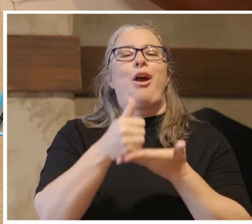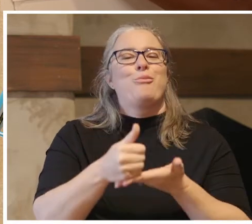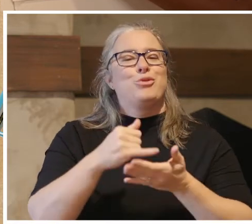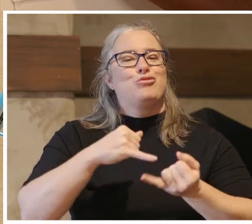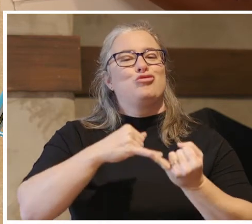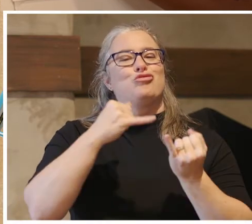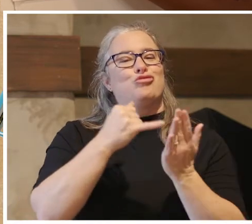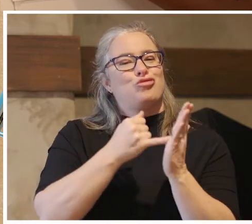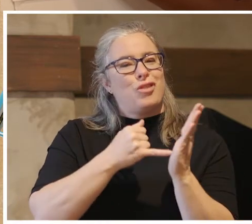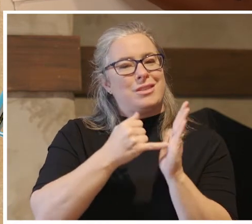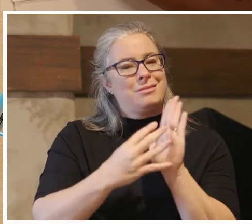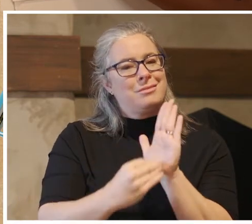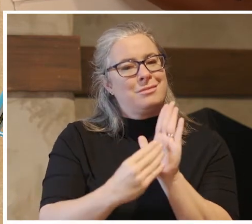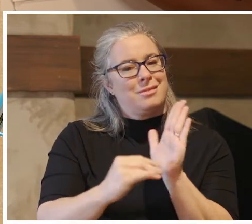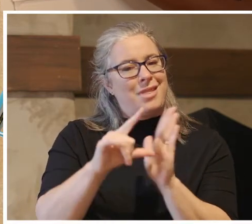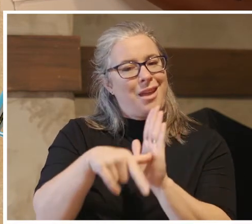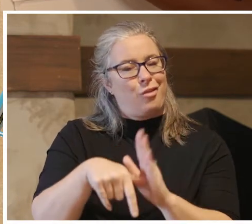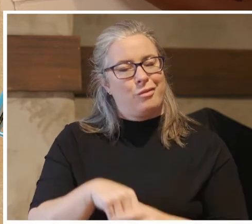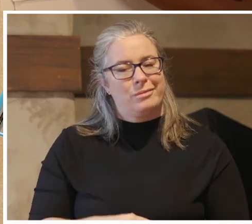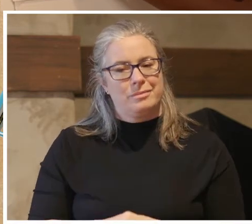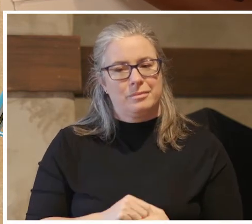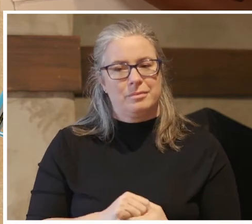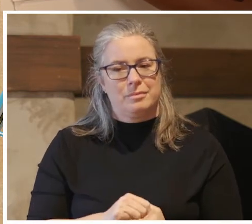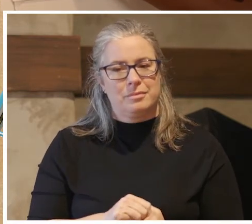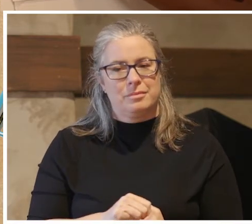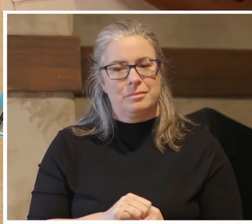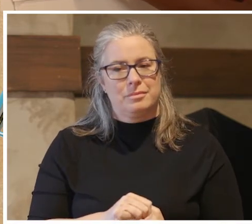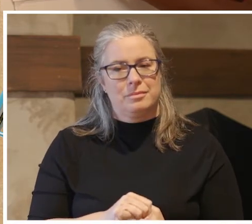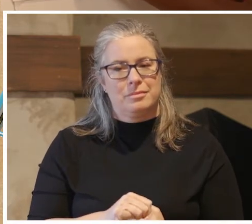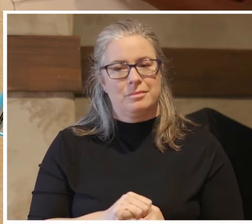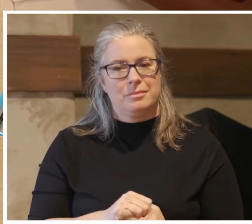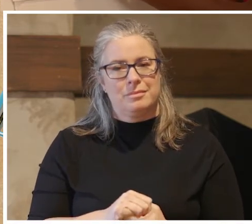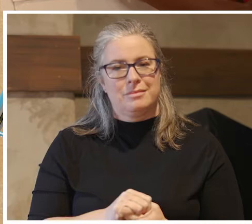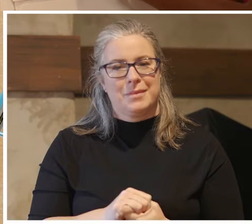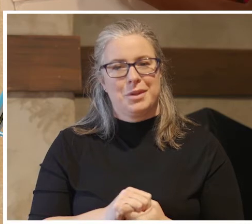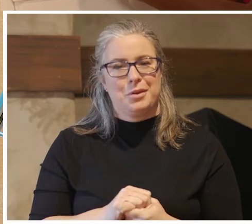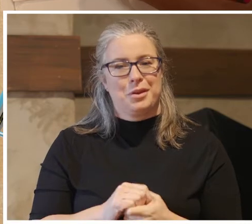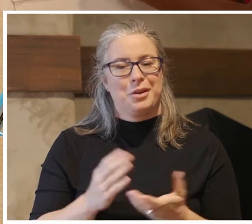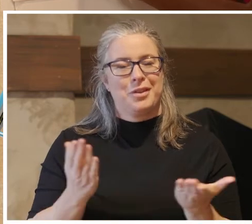to help you trace that later. I'm gonna come around here.